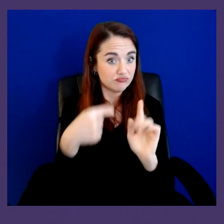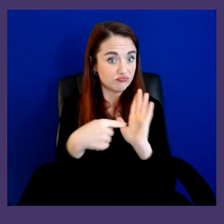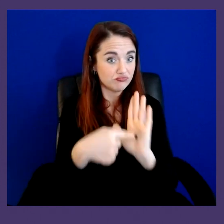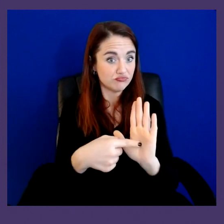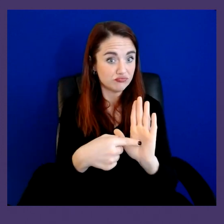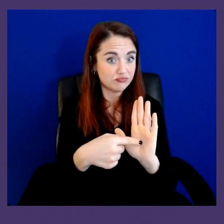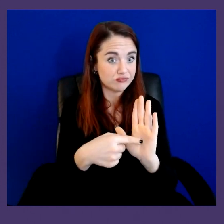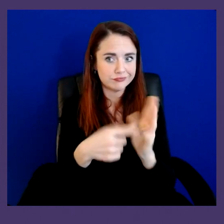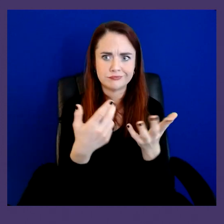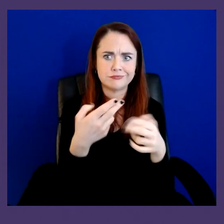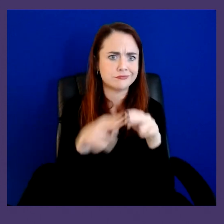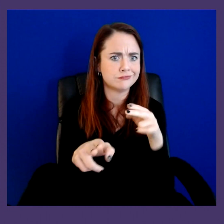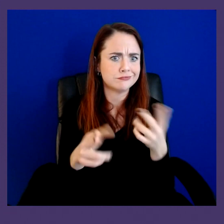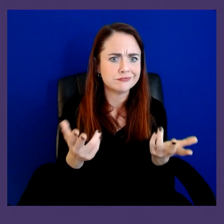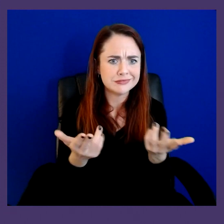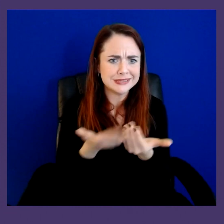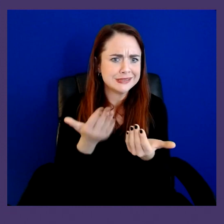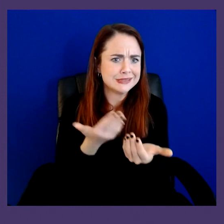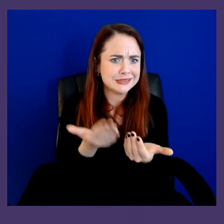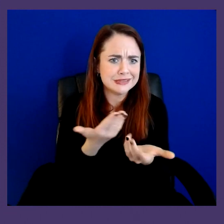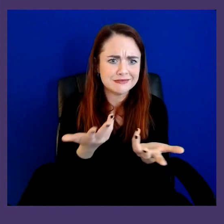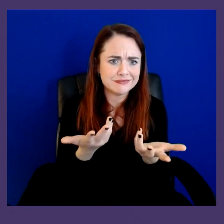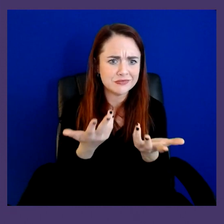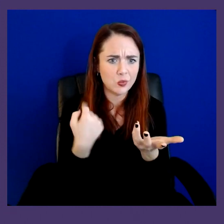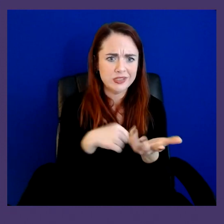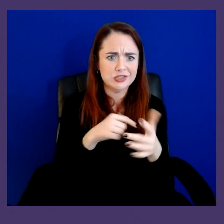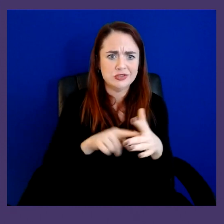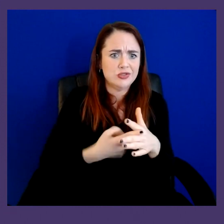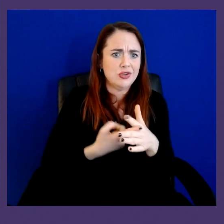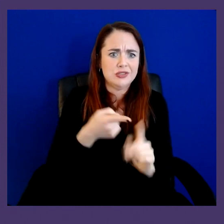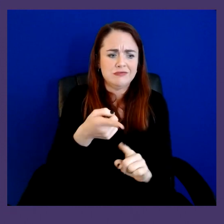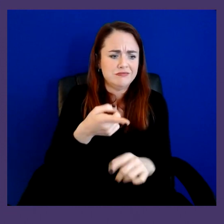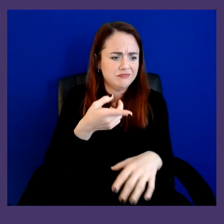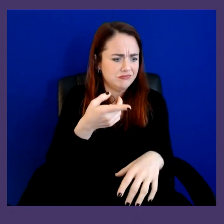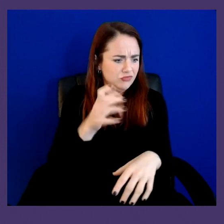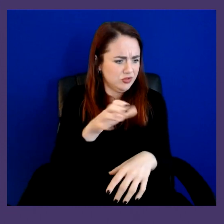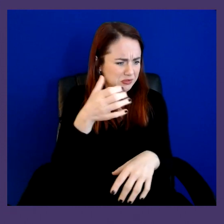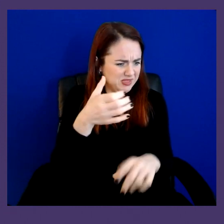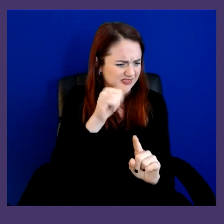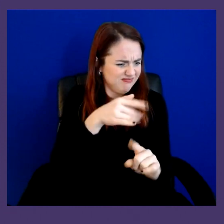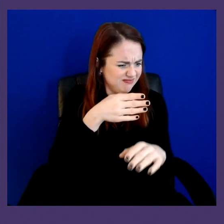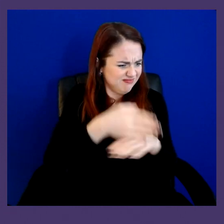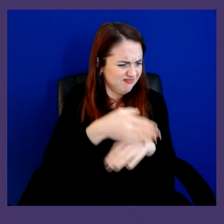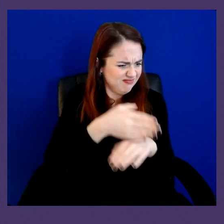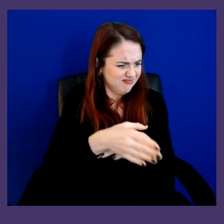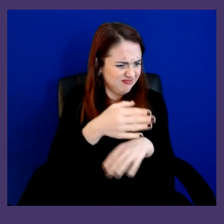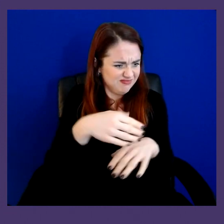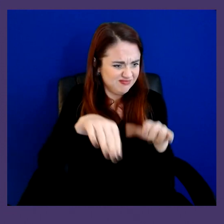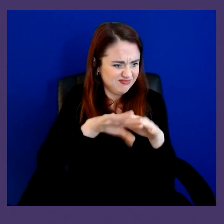We started actually just after Christmas and within a month we had a prototype up and